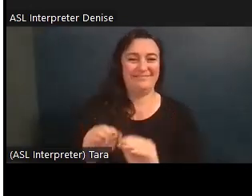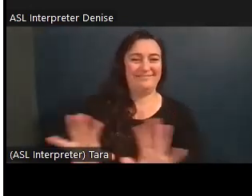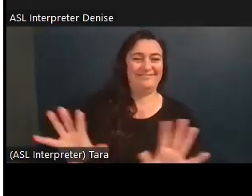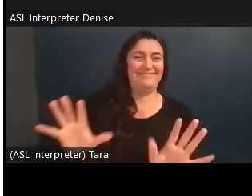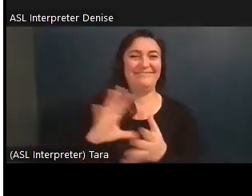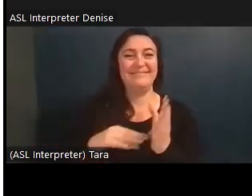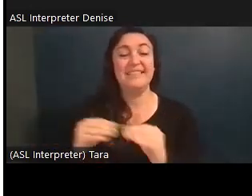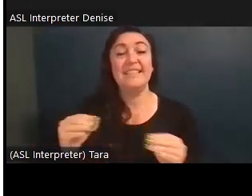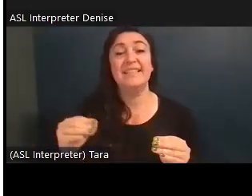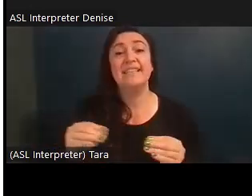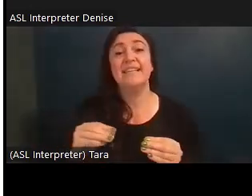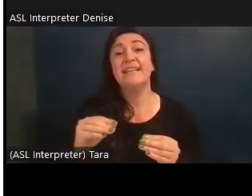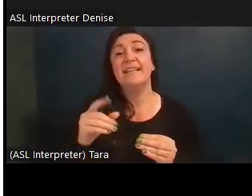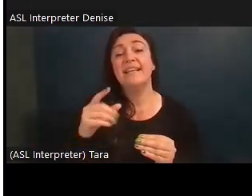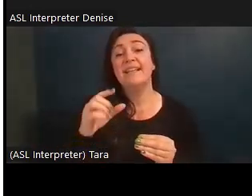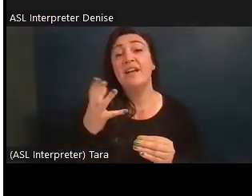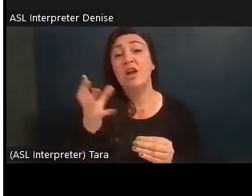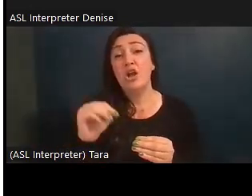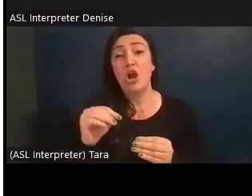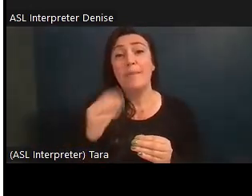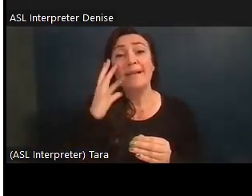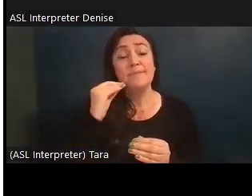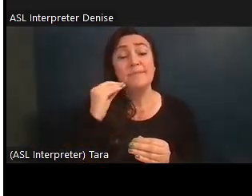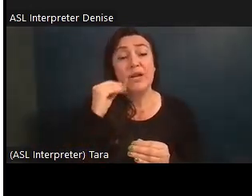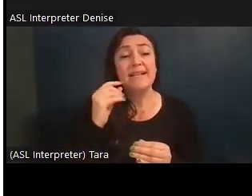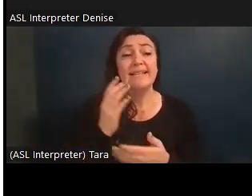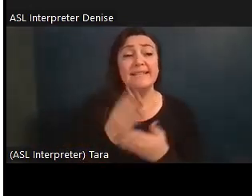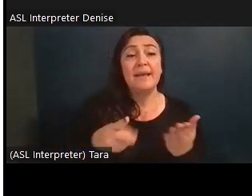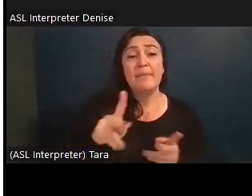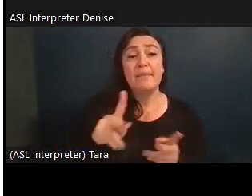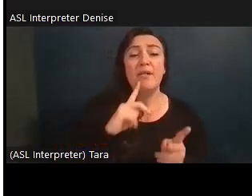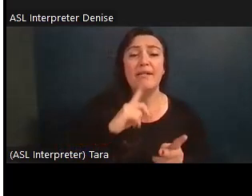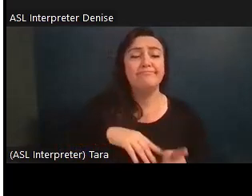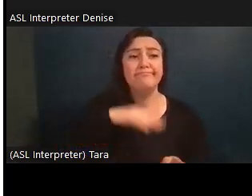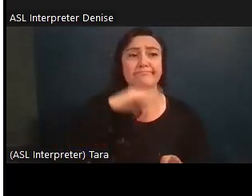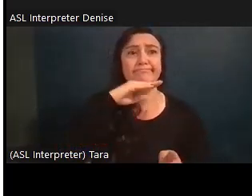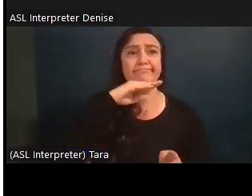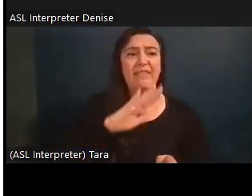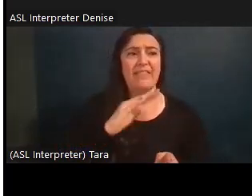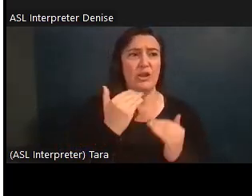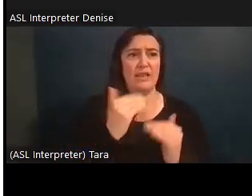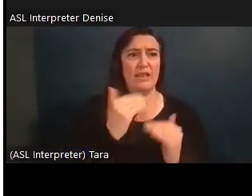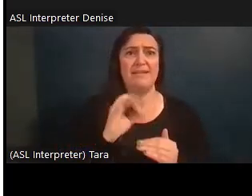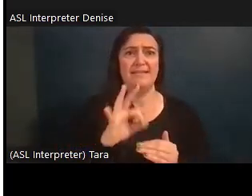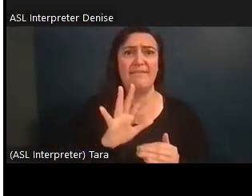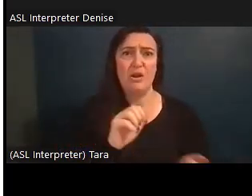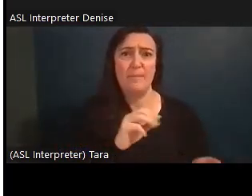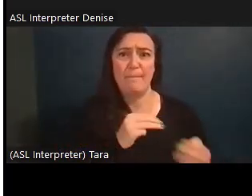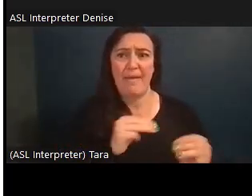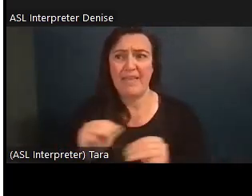the limits of their methods to adapt and manage for multiple goals on the same land that they cared about.